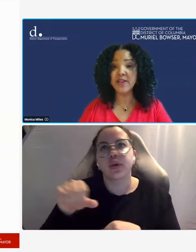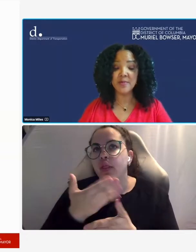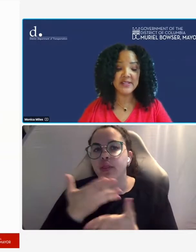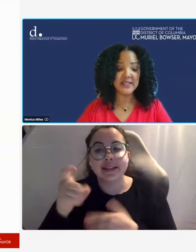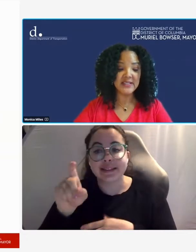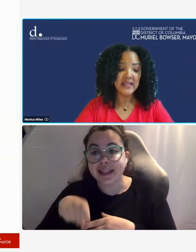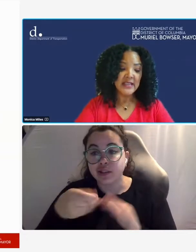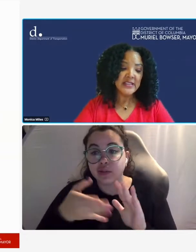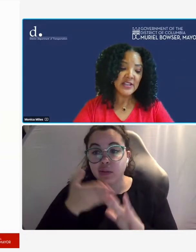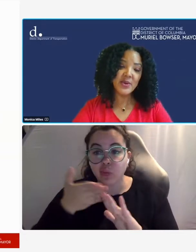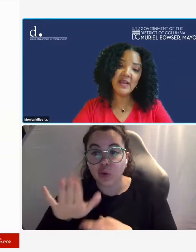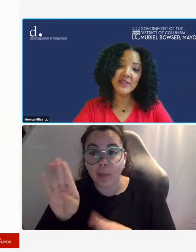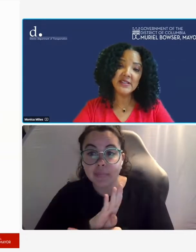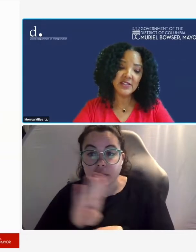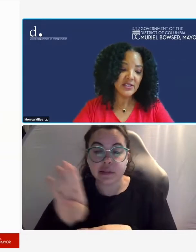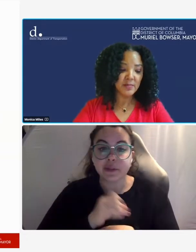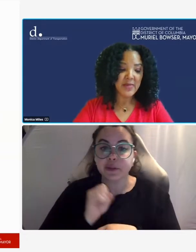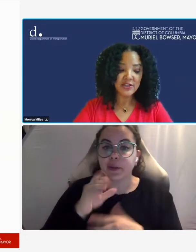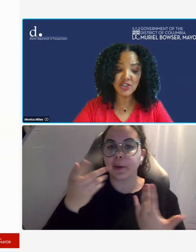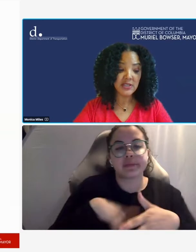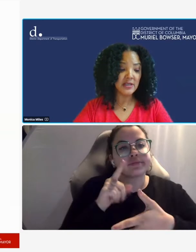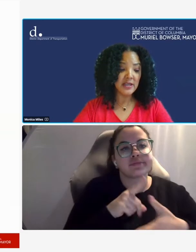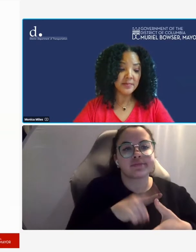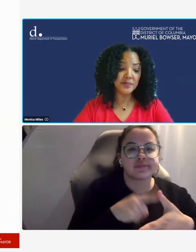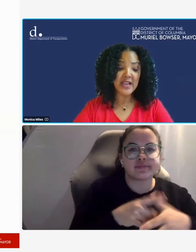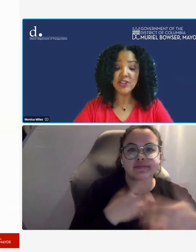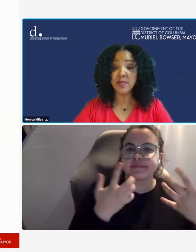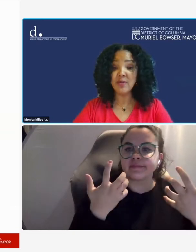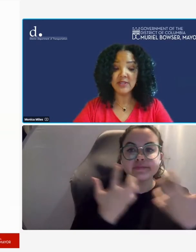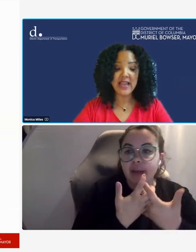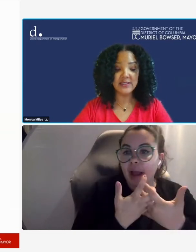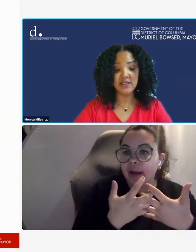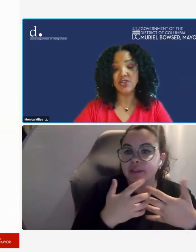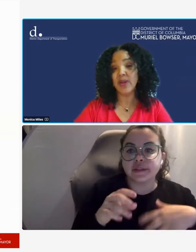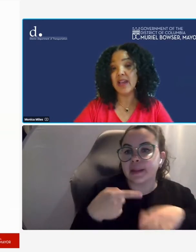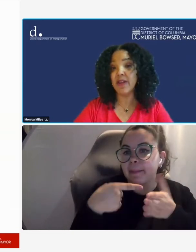business so you have things such as matching um matching payroll taxes you have health and